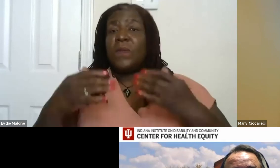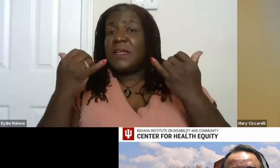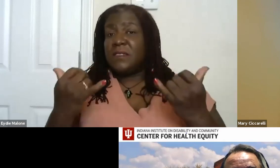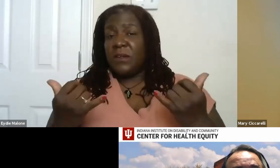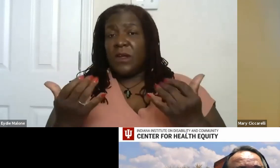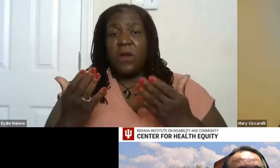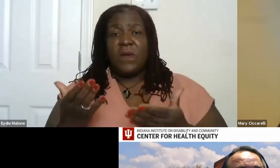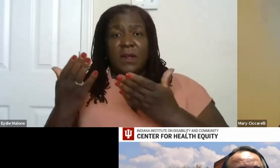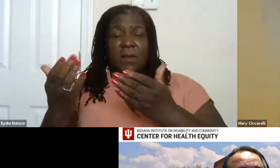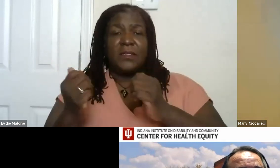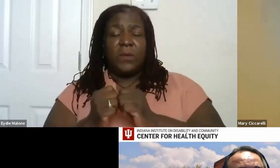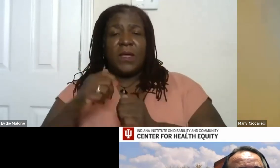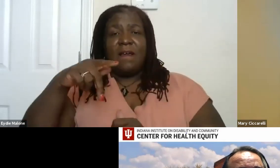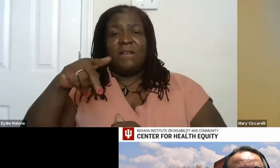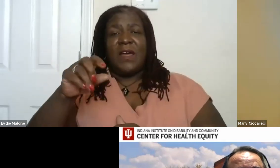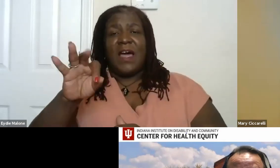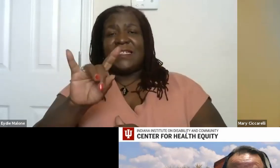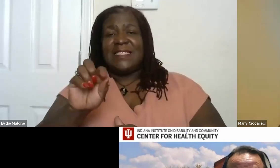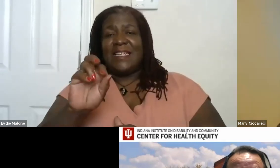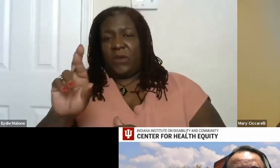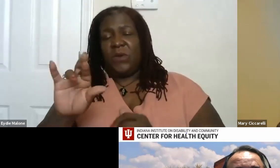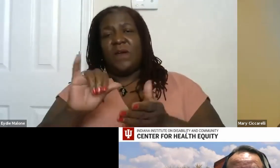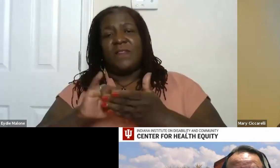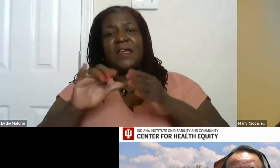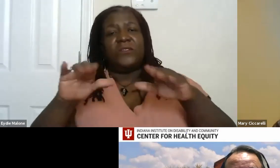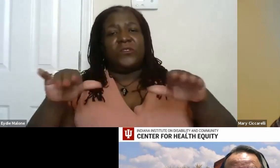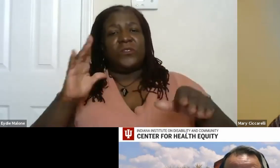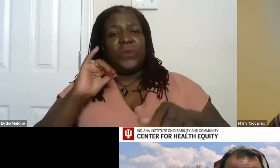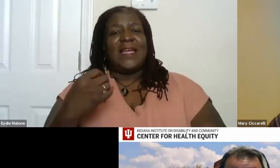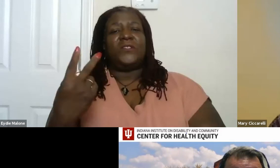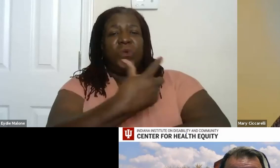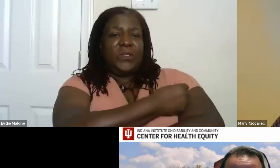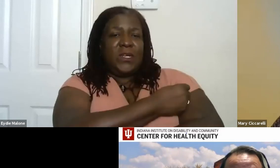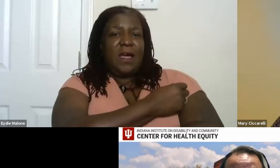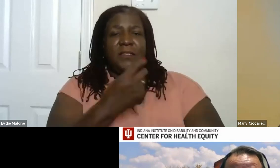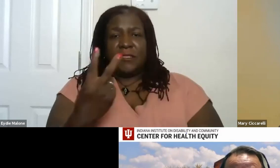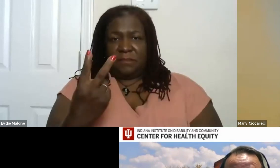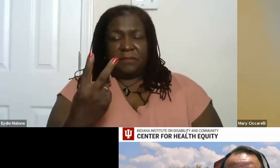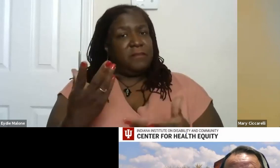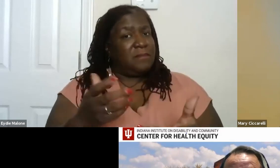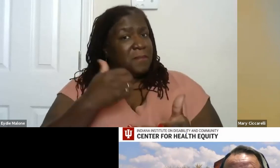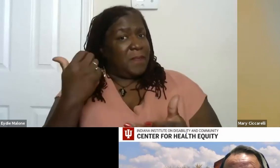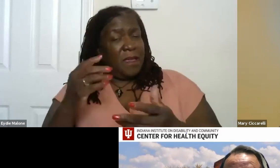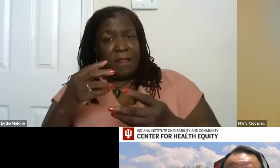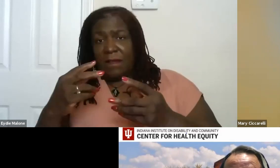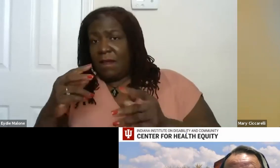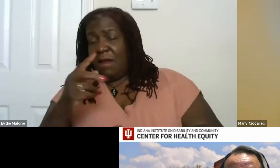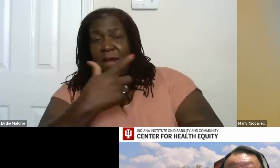with the Pfizer that children will get two. Whether whether other vaccines have different